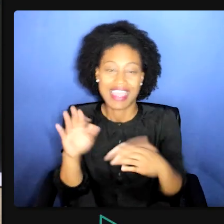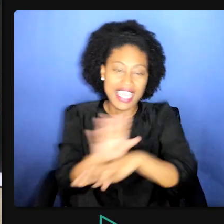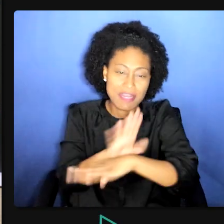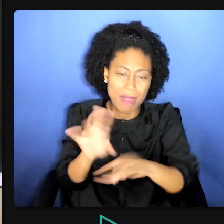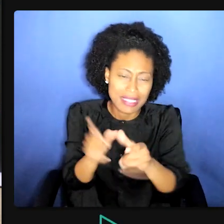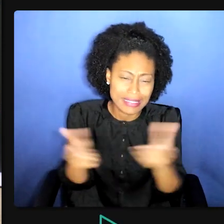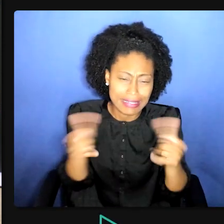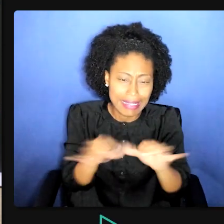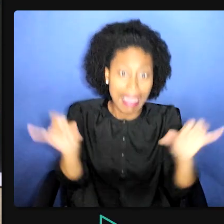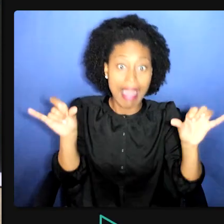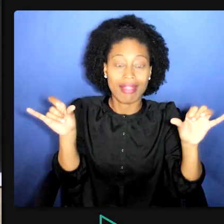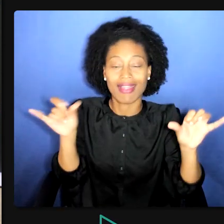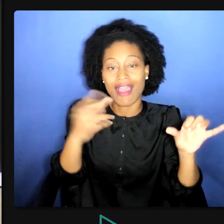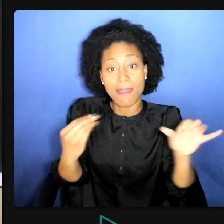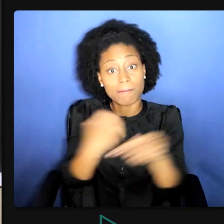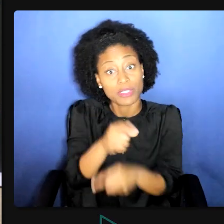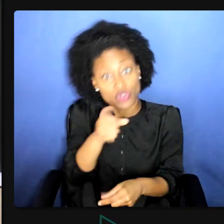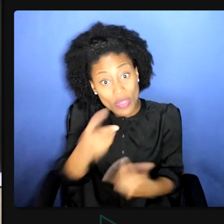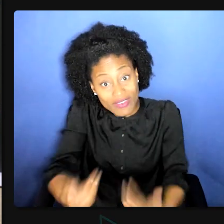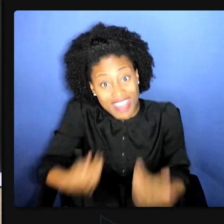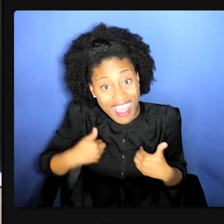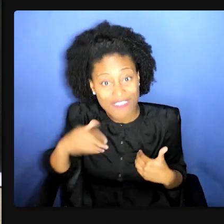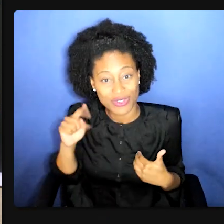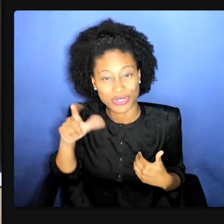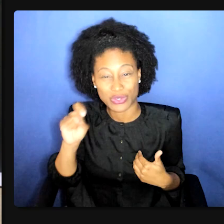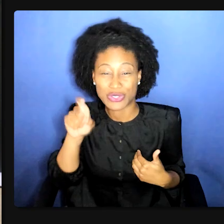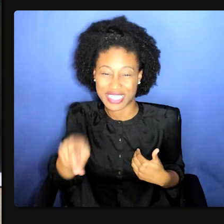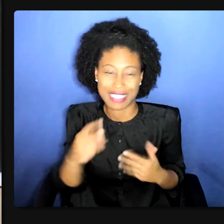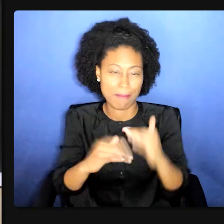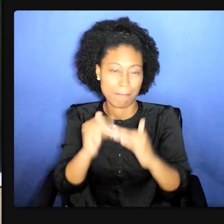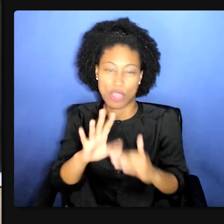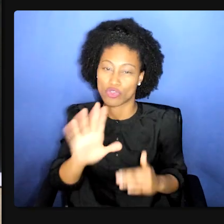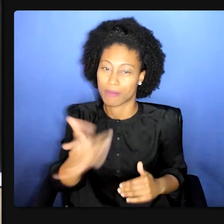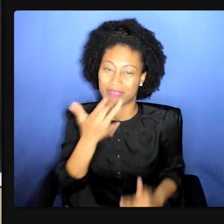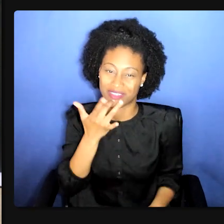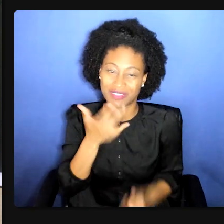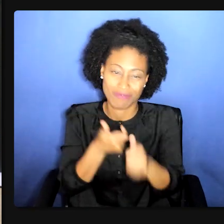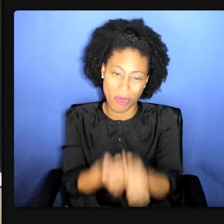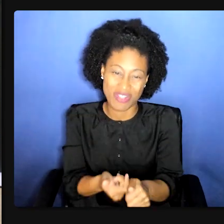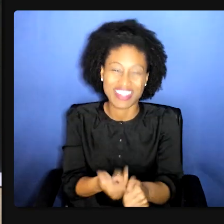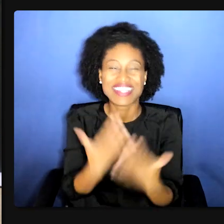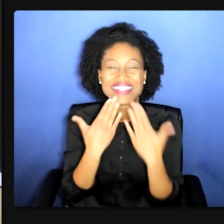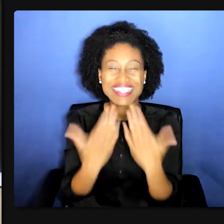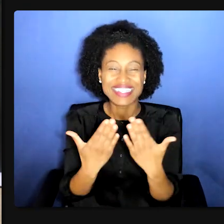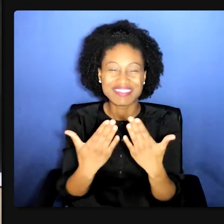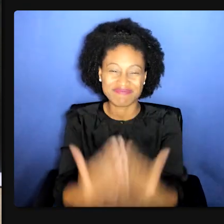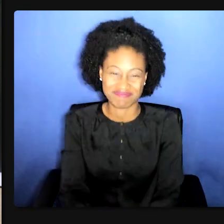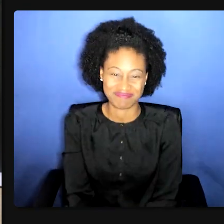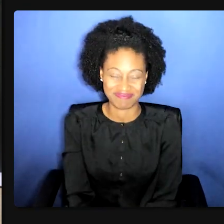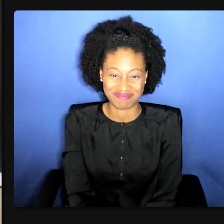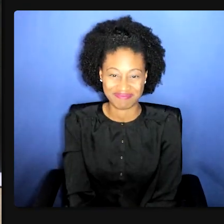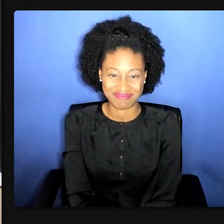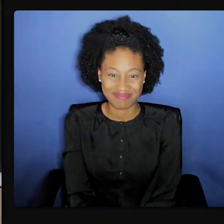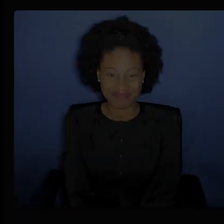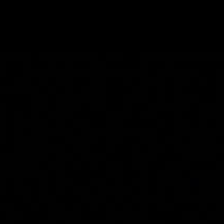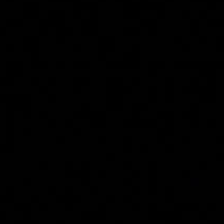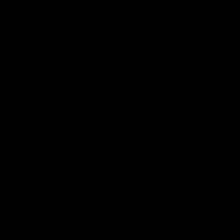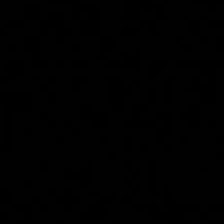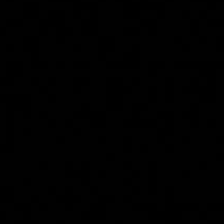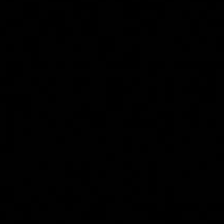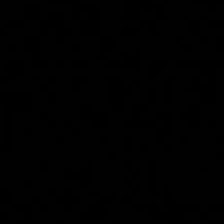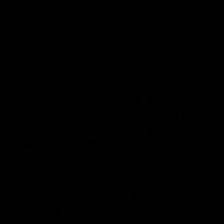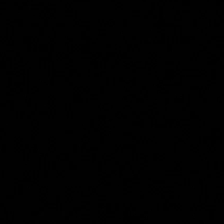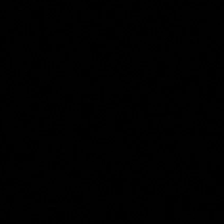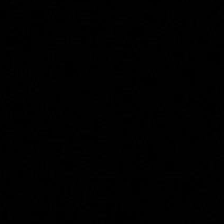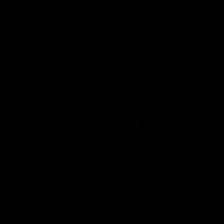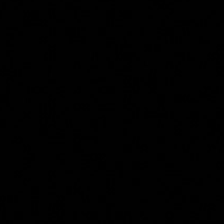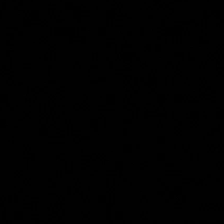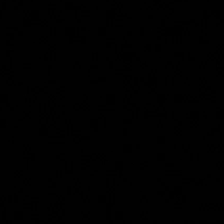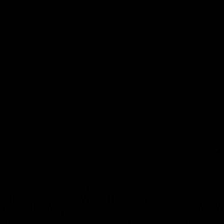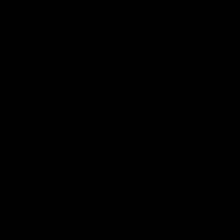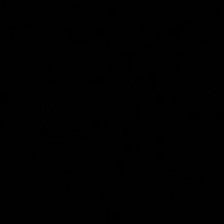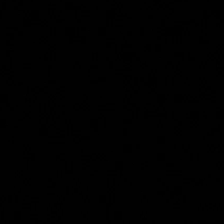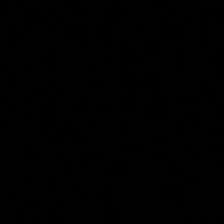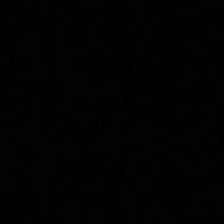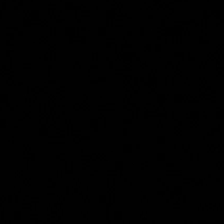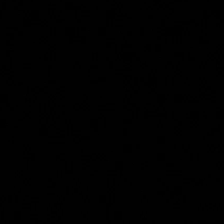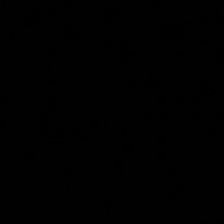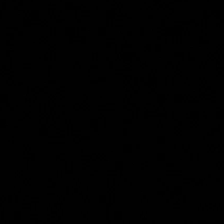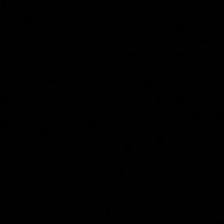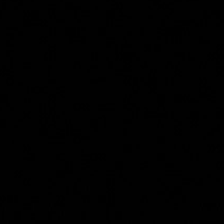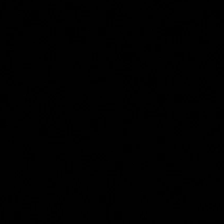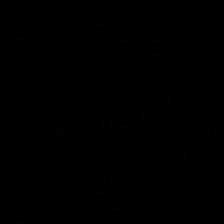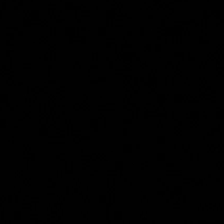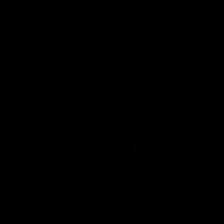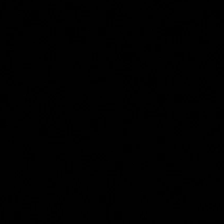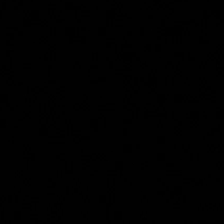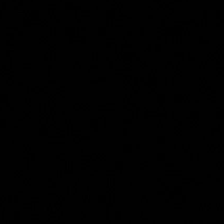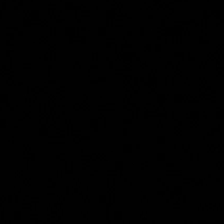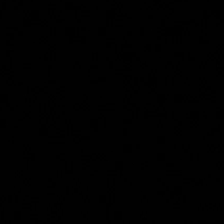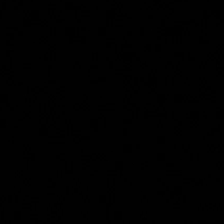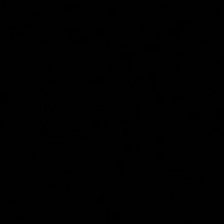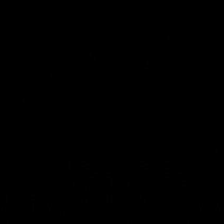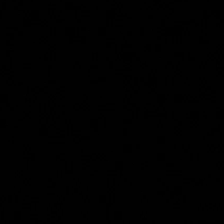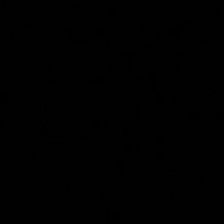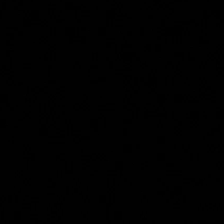enterprise scale and making sure that you have the tools you need to build what you want thank you